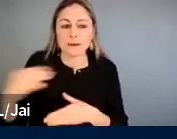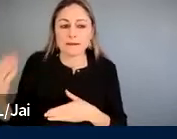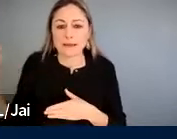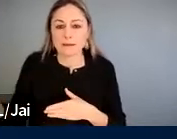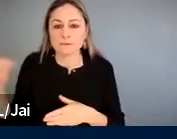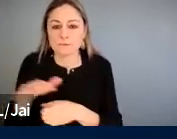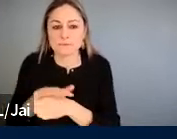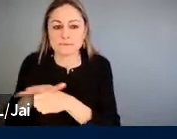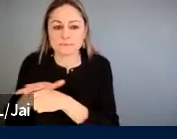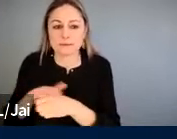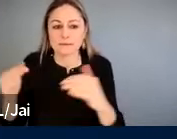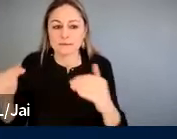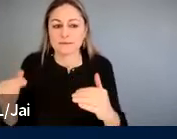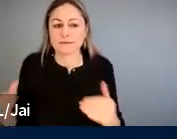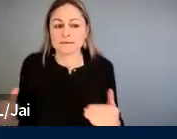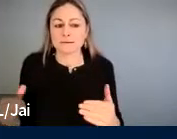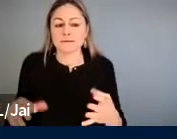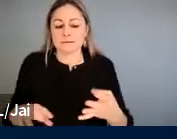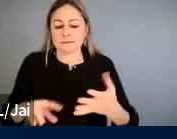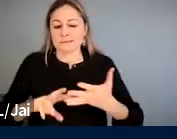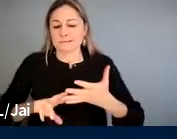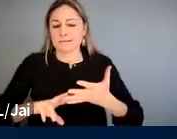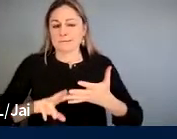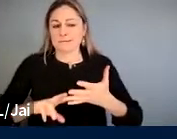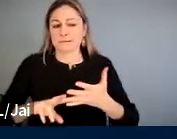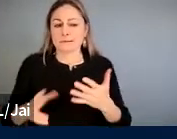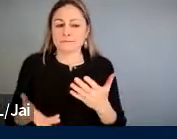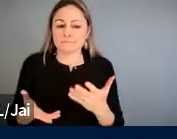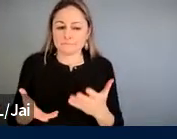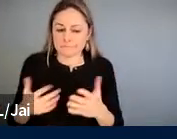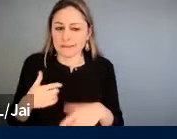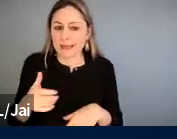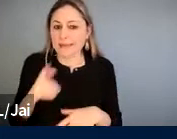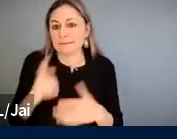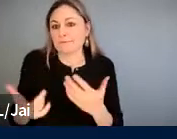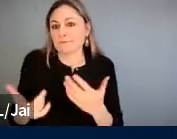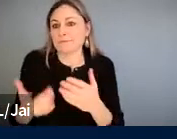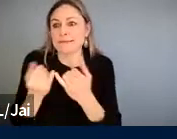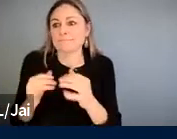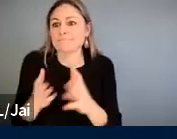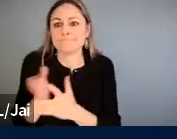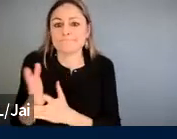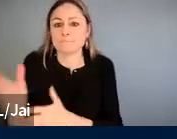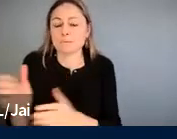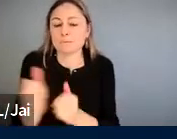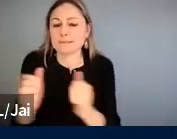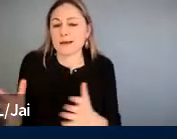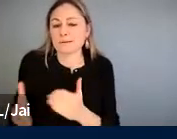navigate more independently without assistance from another person. Adaptive smart home and